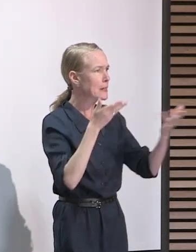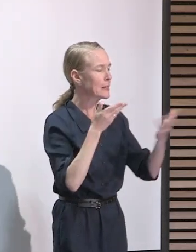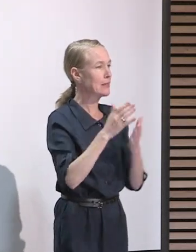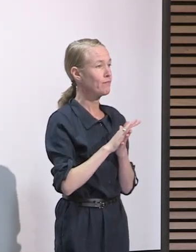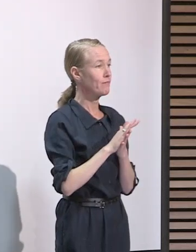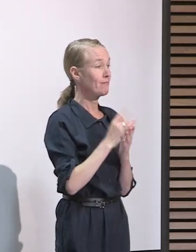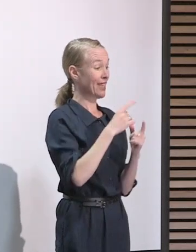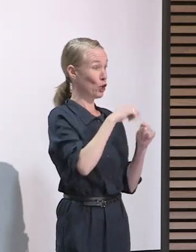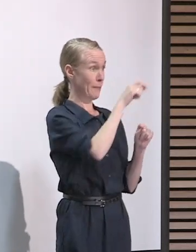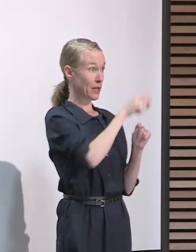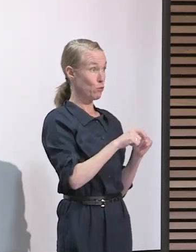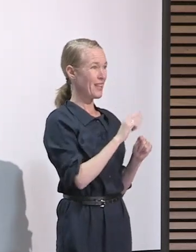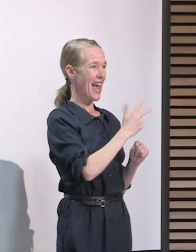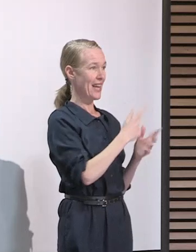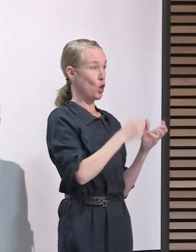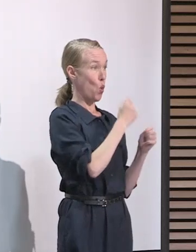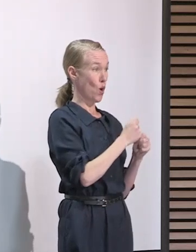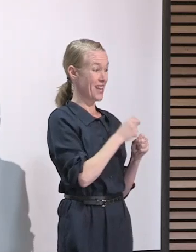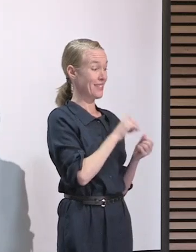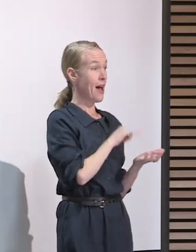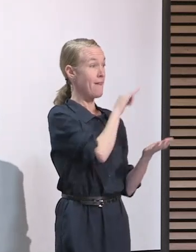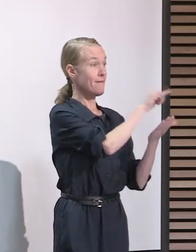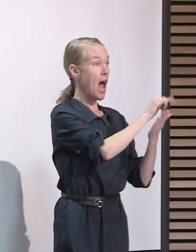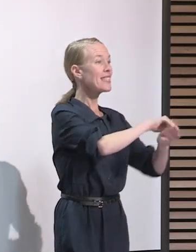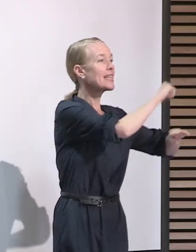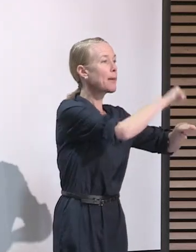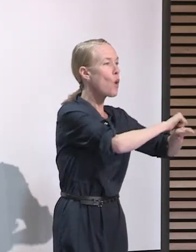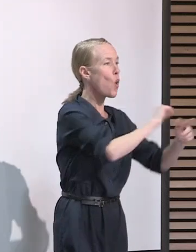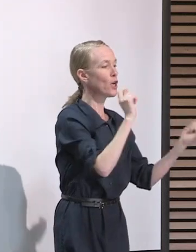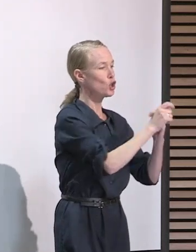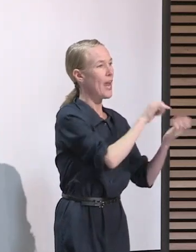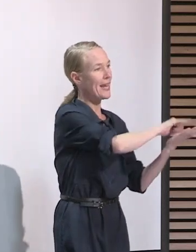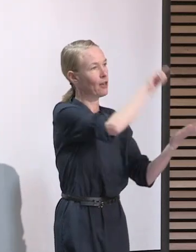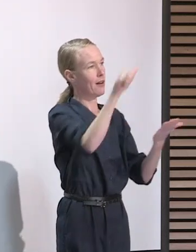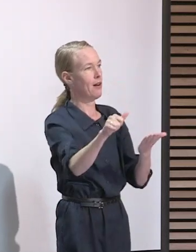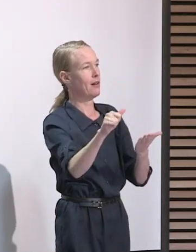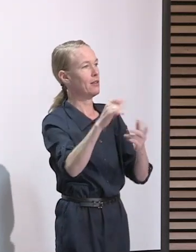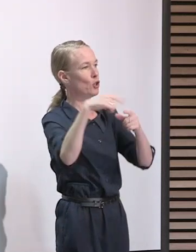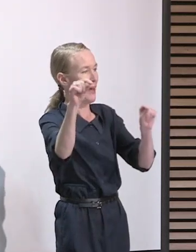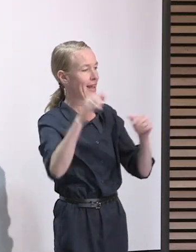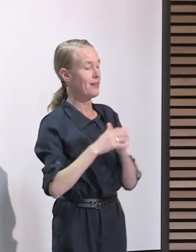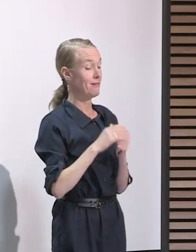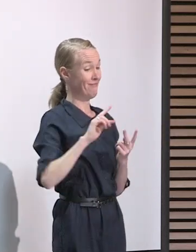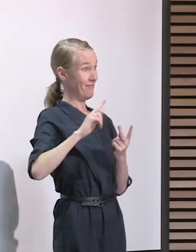and the national focal points in two countries. One is a Japanese traveller who left